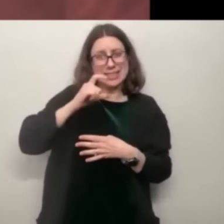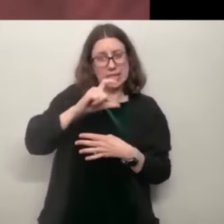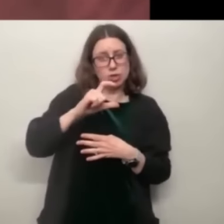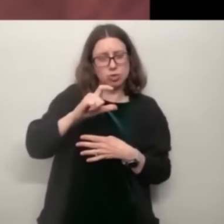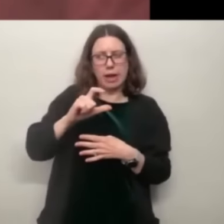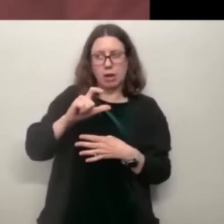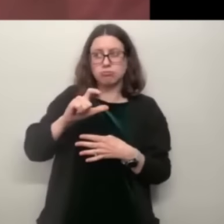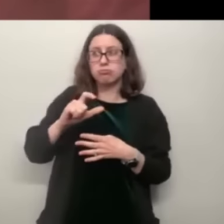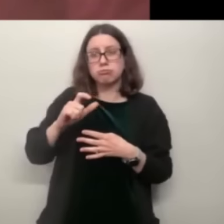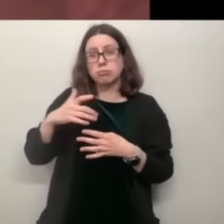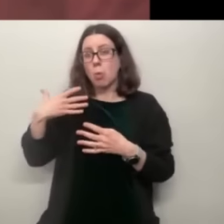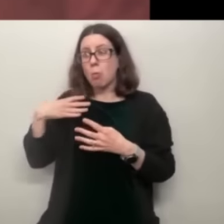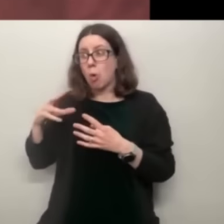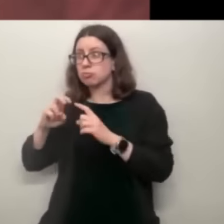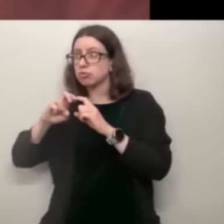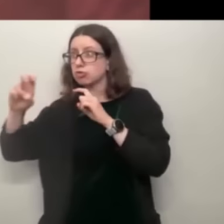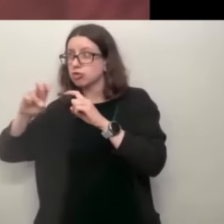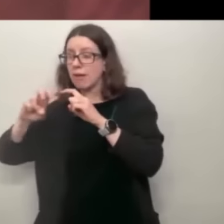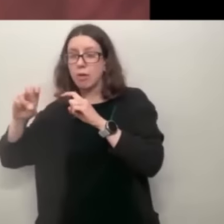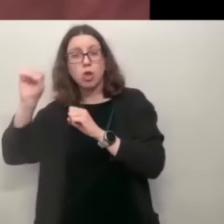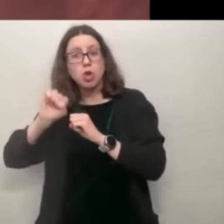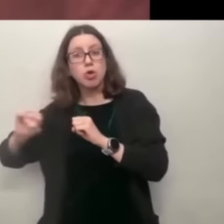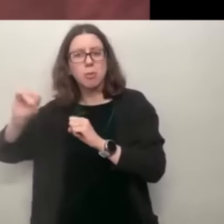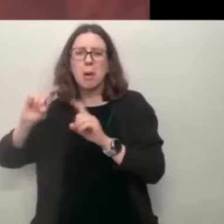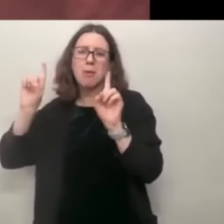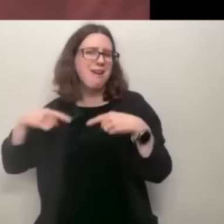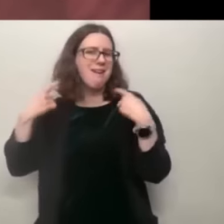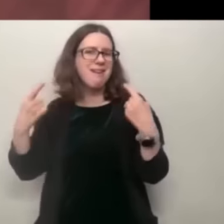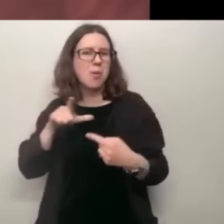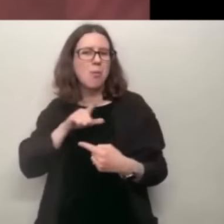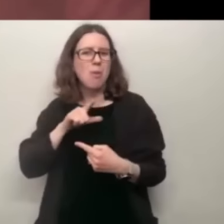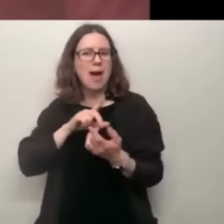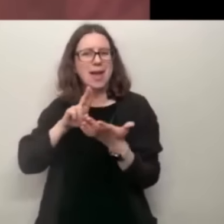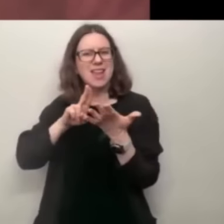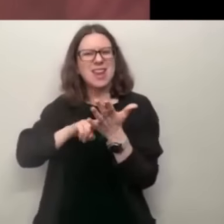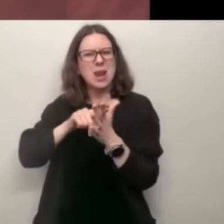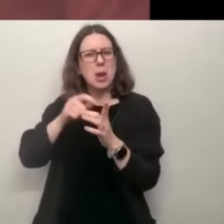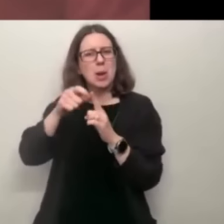to the Napoleonic Wars, poets and writers described the landscape